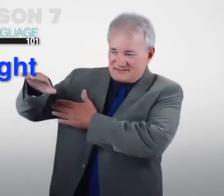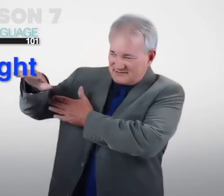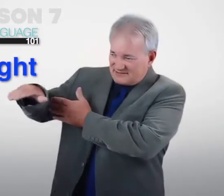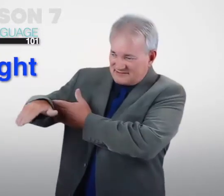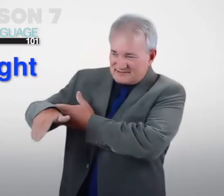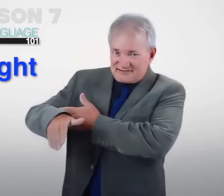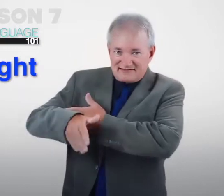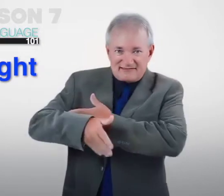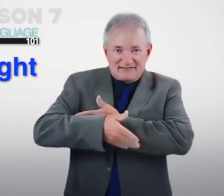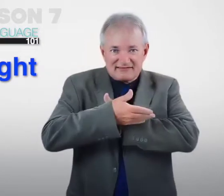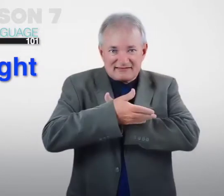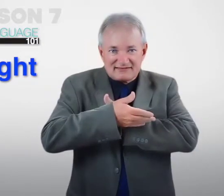All night.